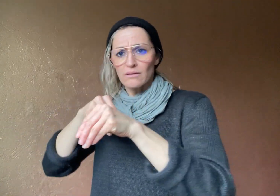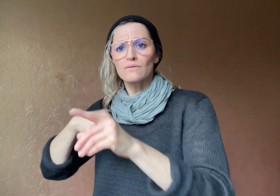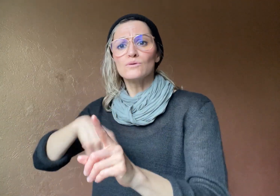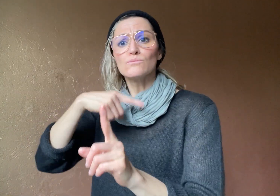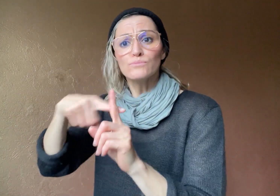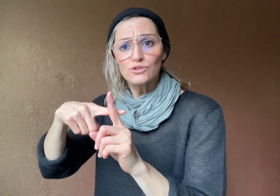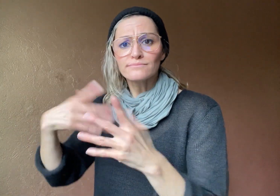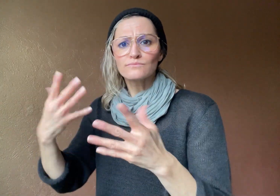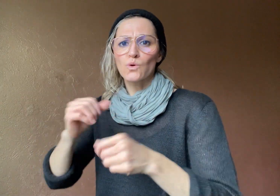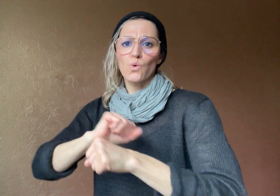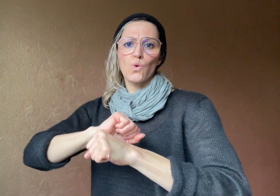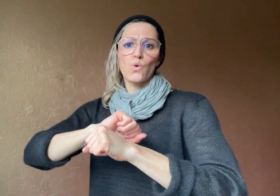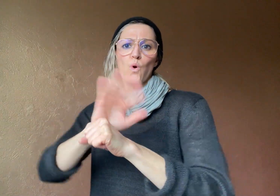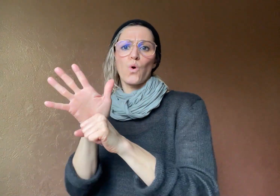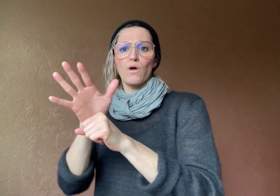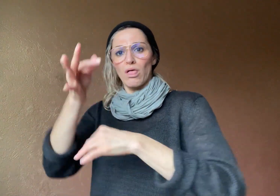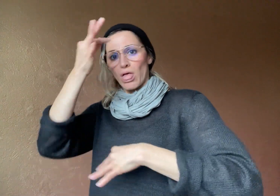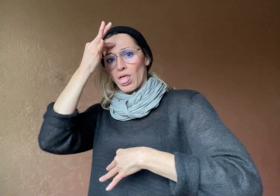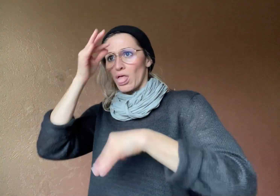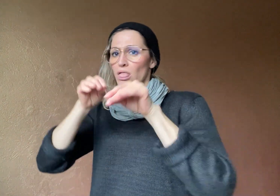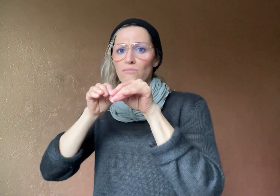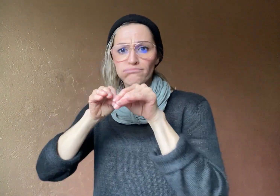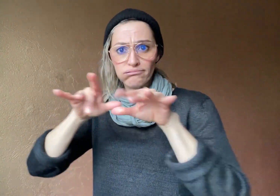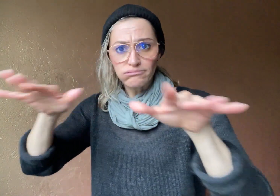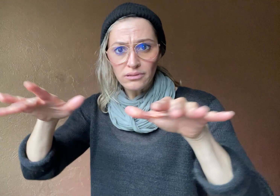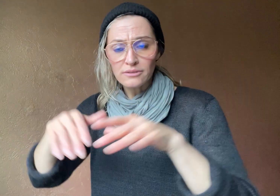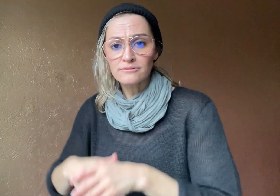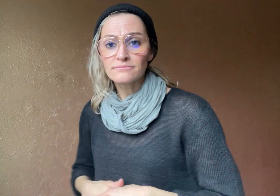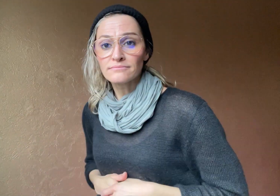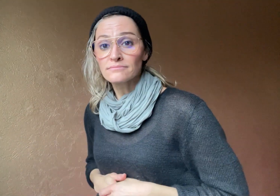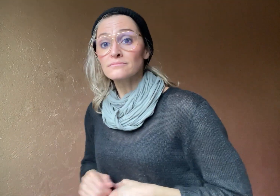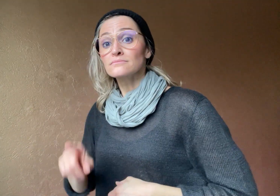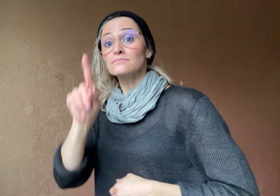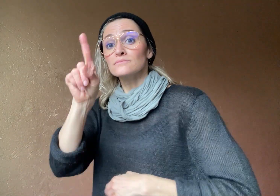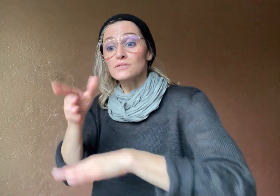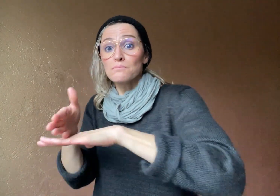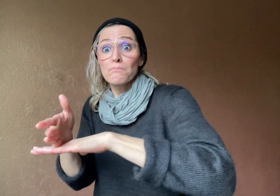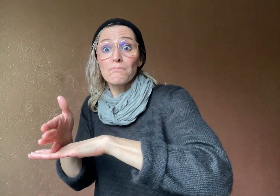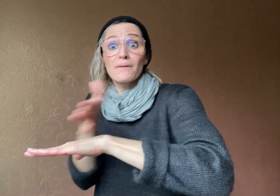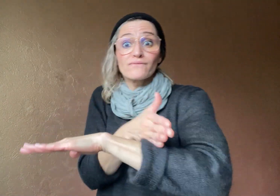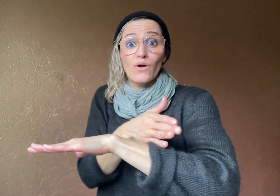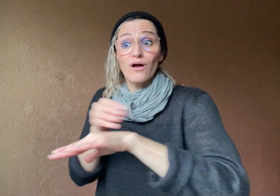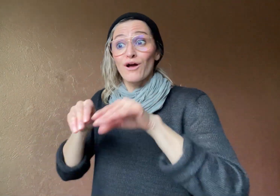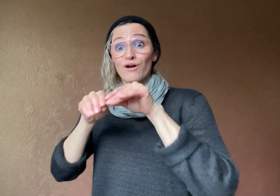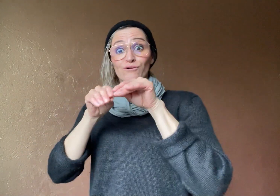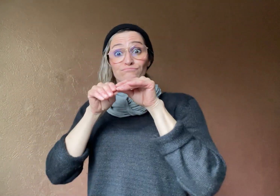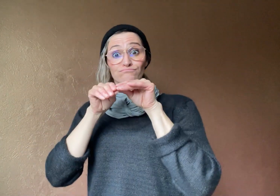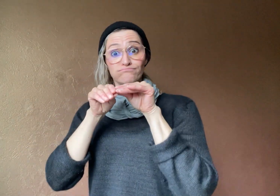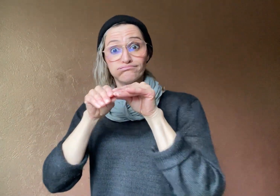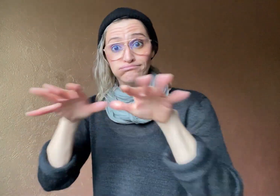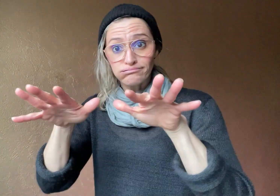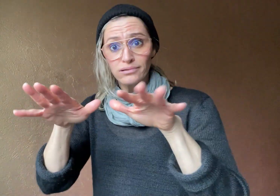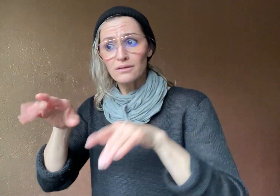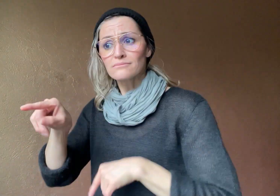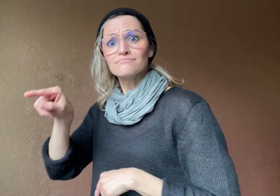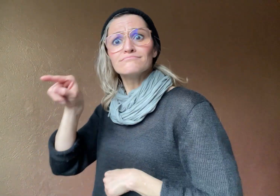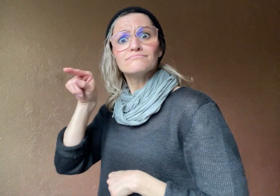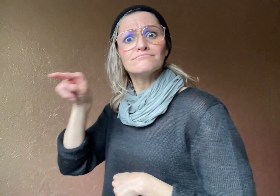internal displacement, and the COVID-19 pandemic.